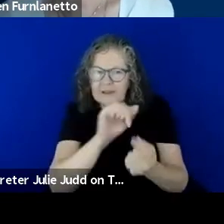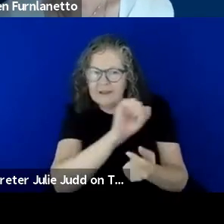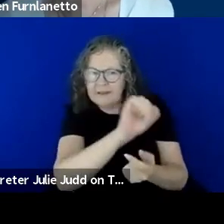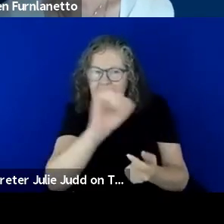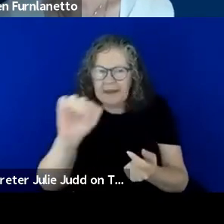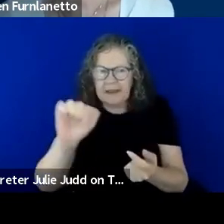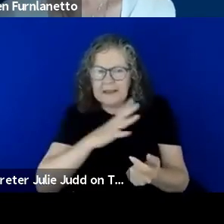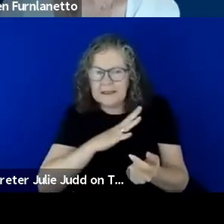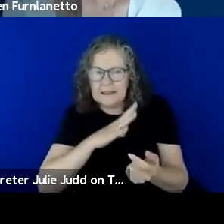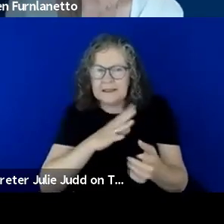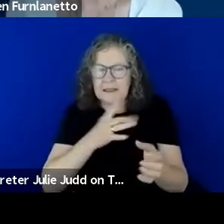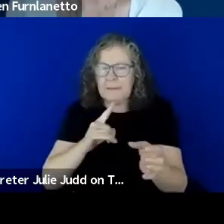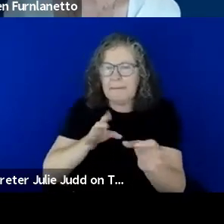I,